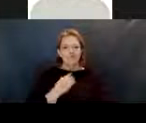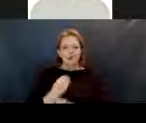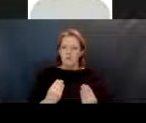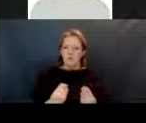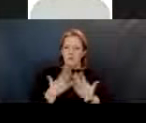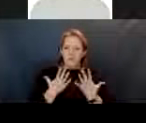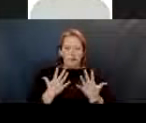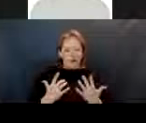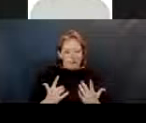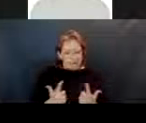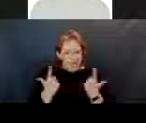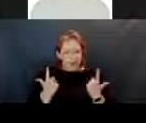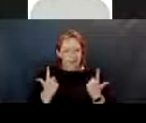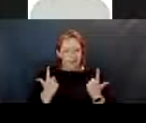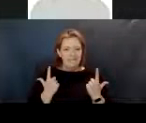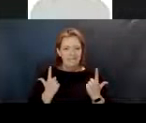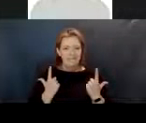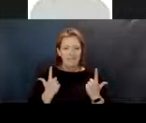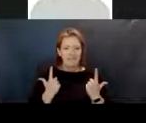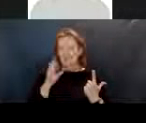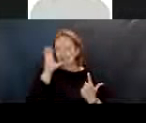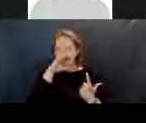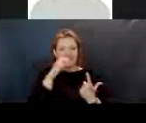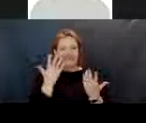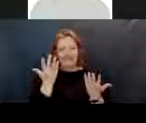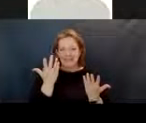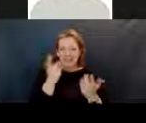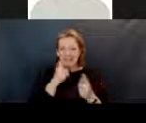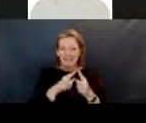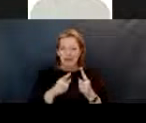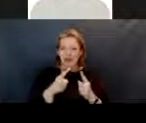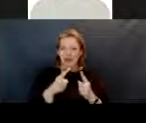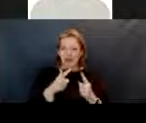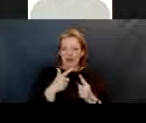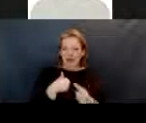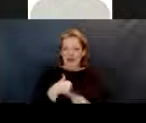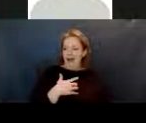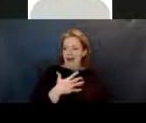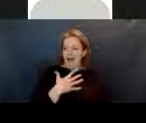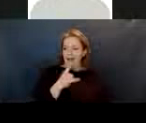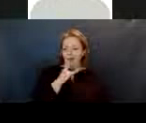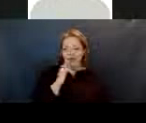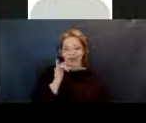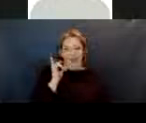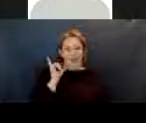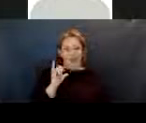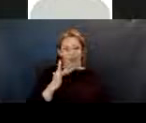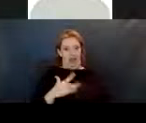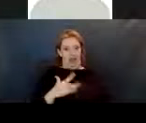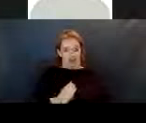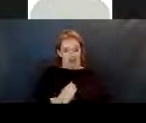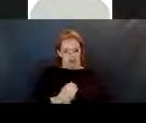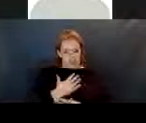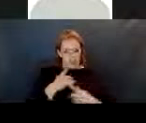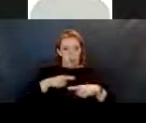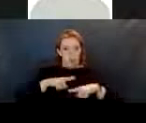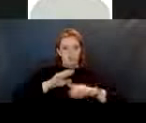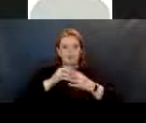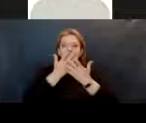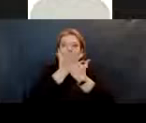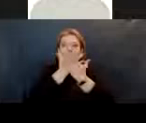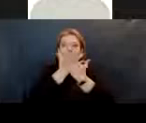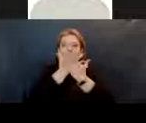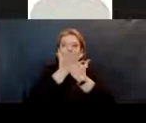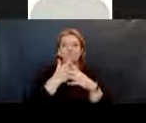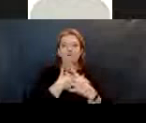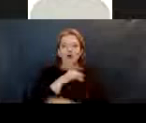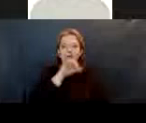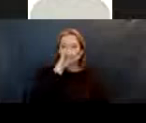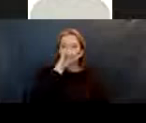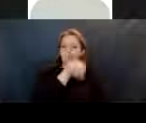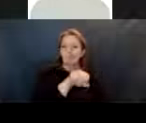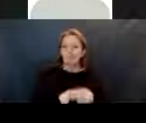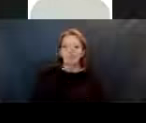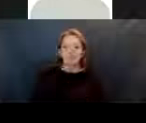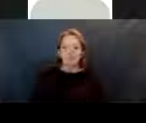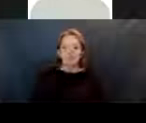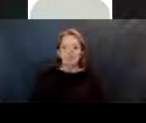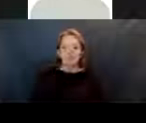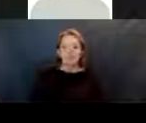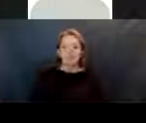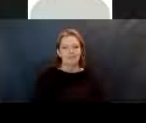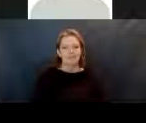In a way that I love to be made to feel alive when I'm in nature being, you know, not in